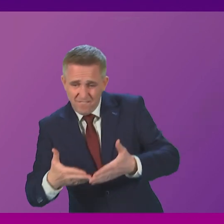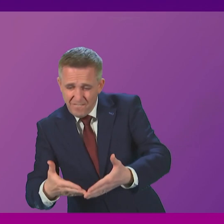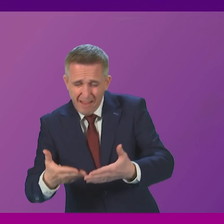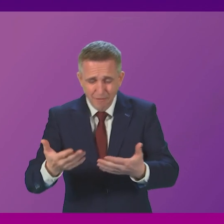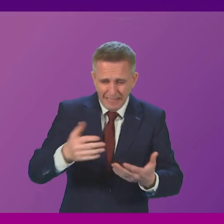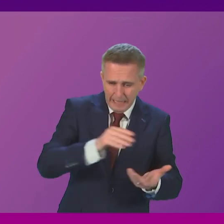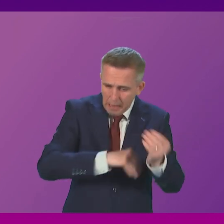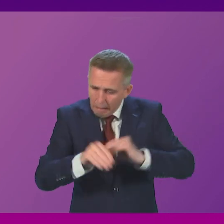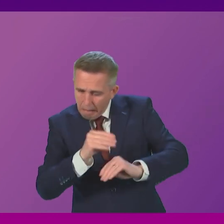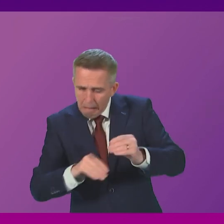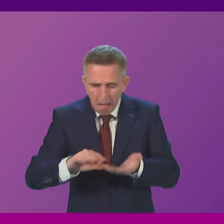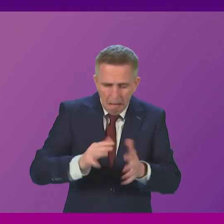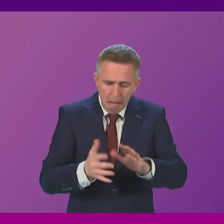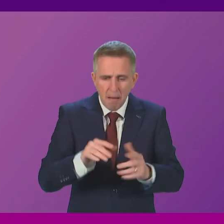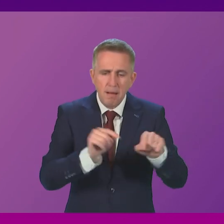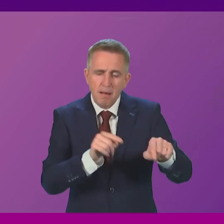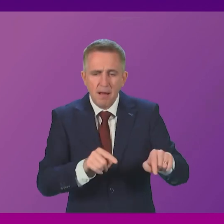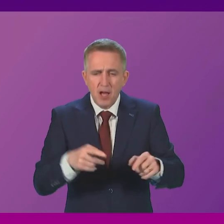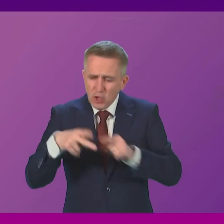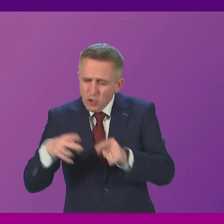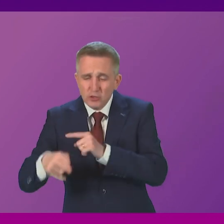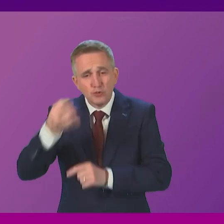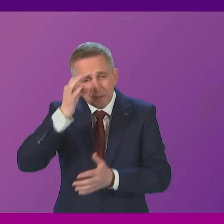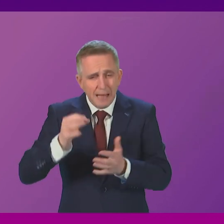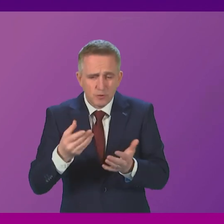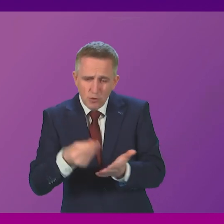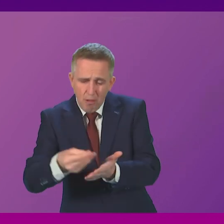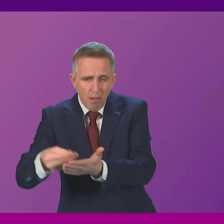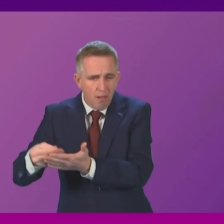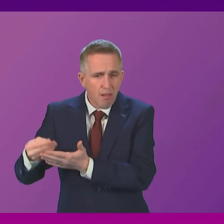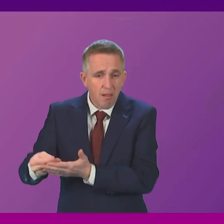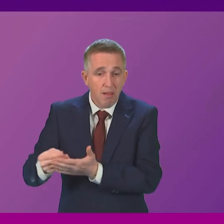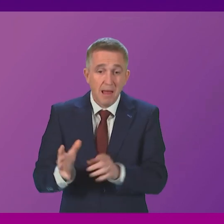jobs; devastating cuts to councils; and, only last week, in the Scottish Government’s